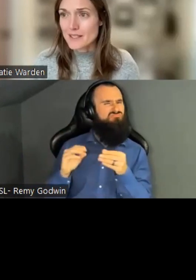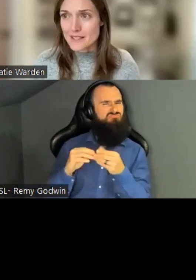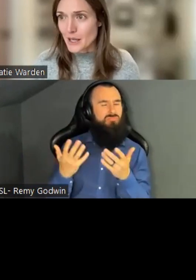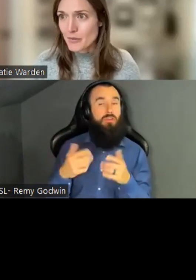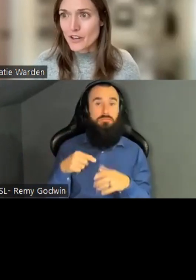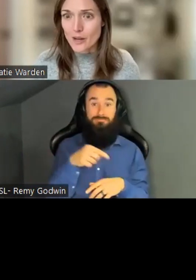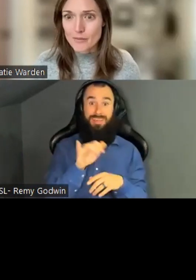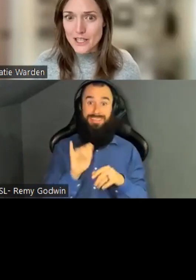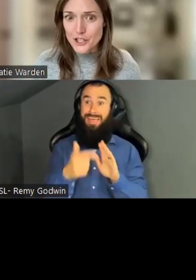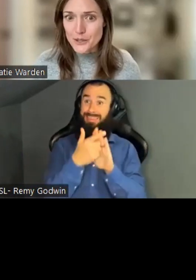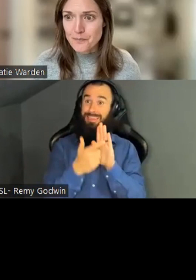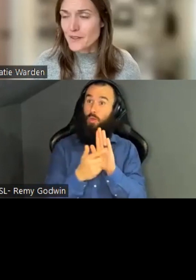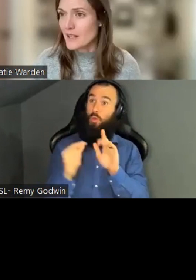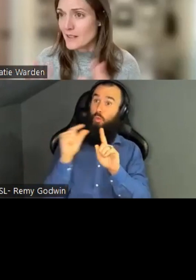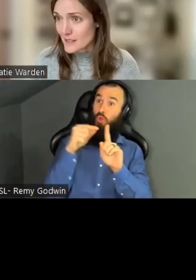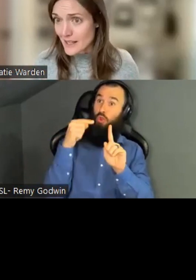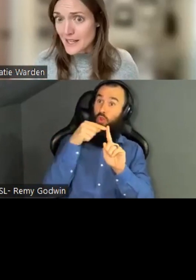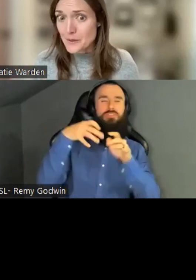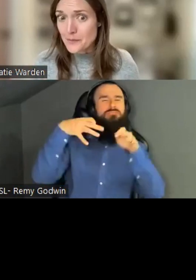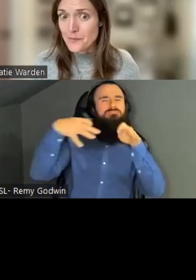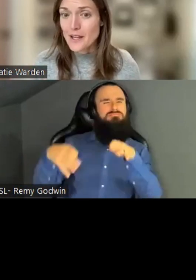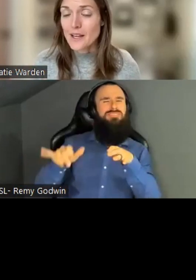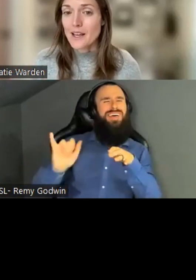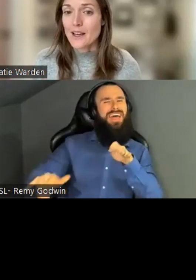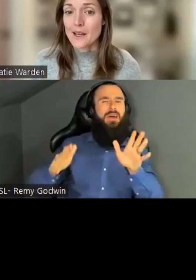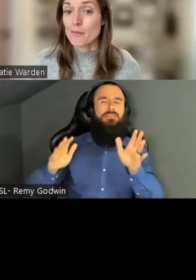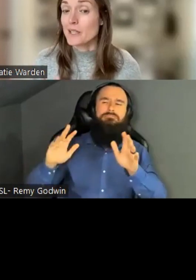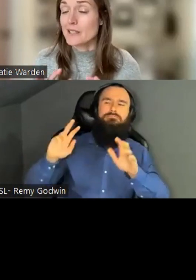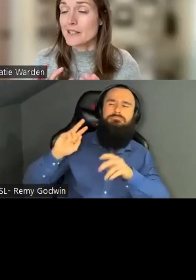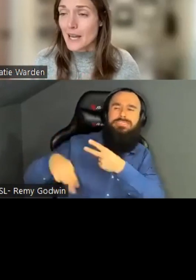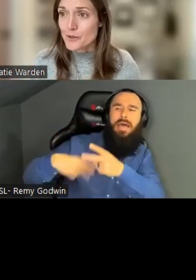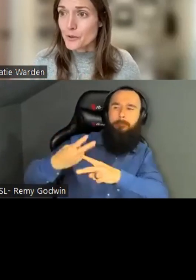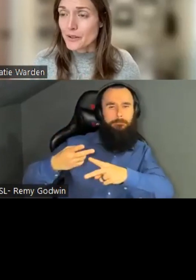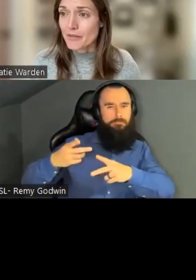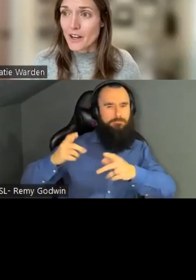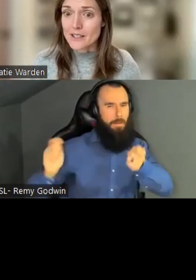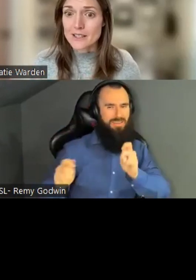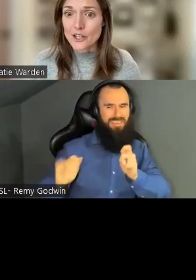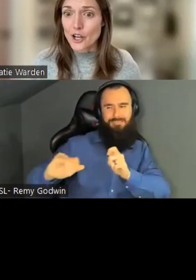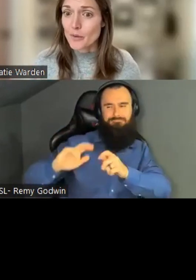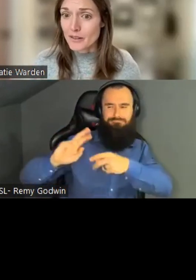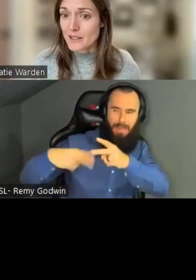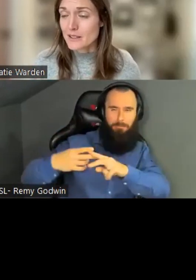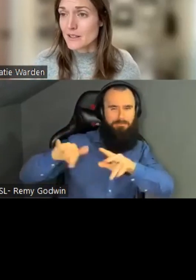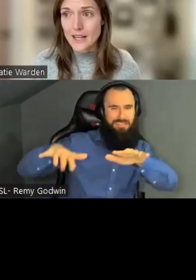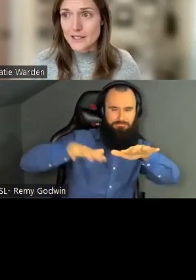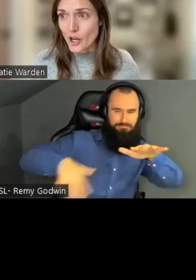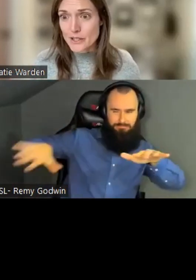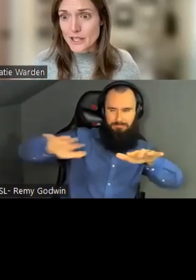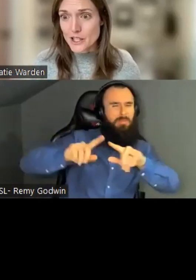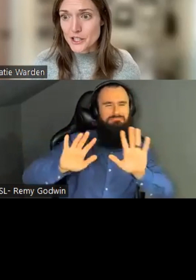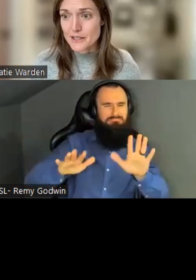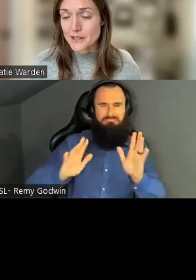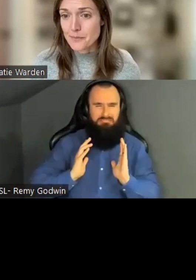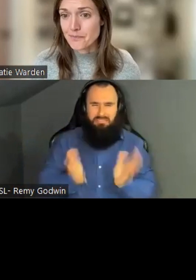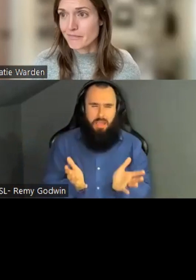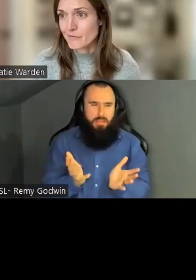this type of accommodation in this setting, but it's absolutely fine to talk about these as accommodations.